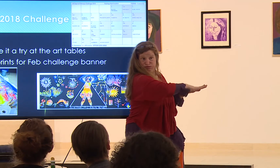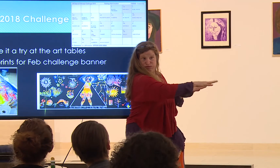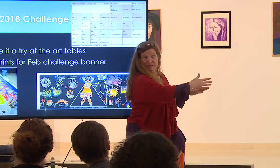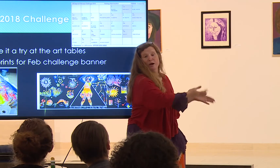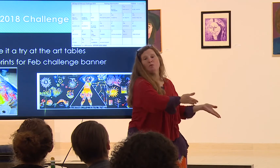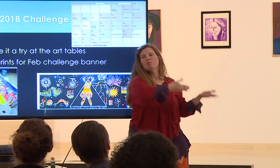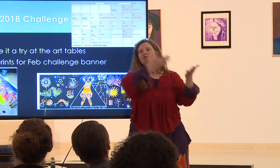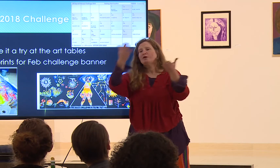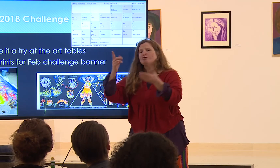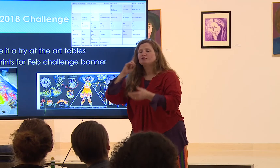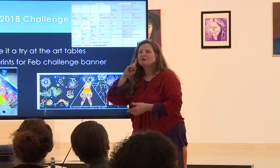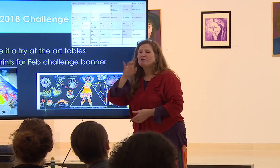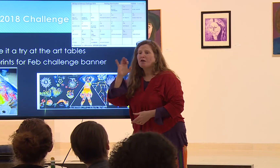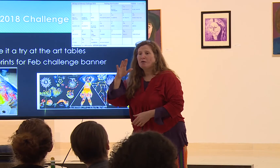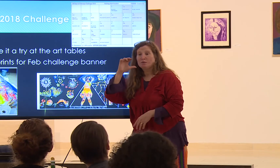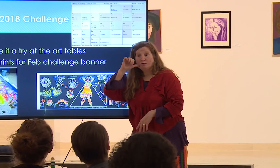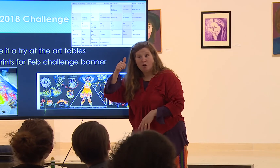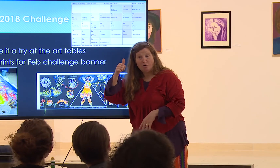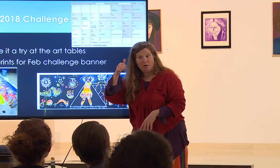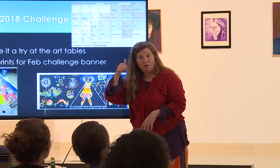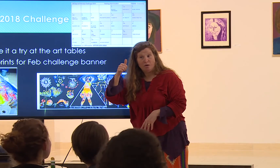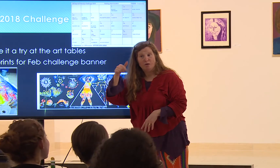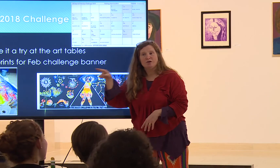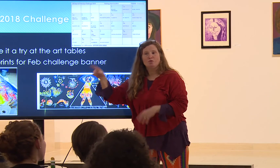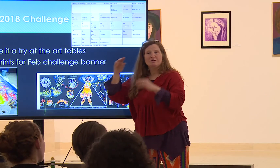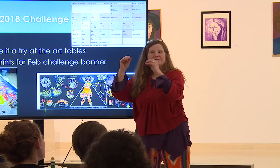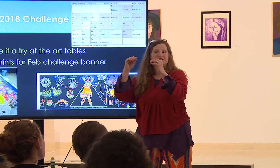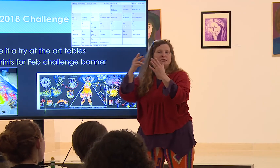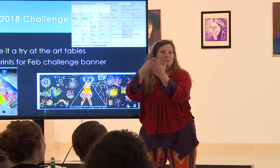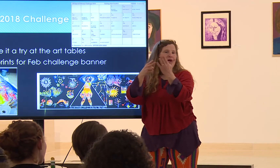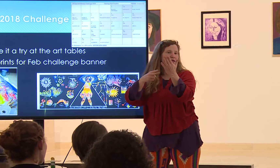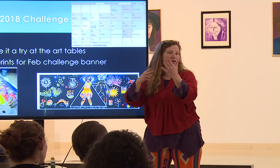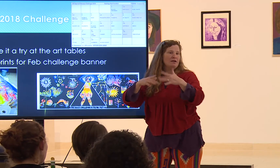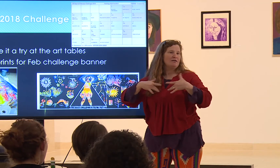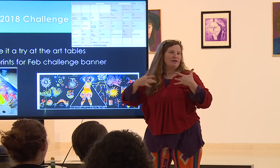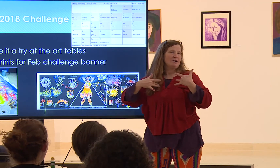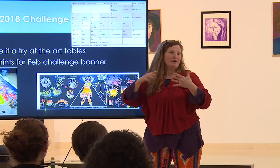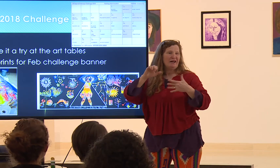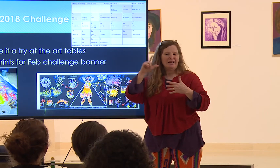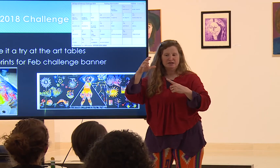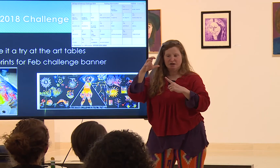we'll actually bring to the Deaf Club tomorrow, and we'll be teaching a painting event there.